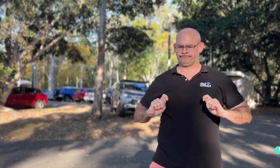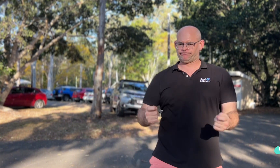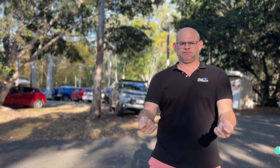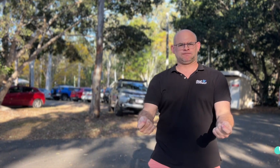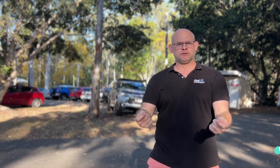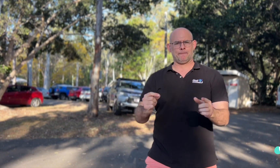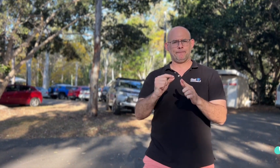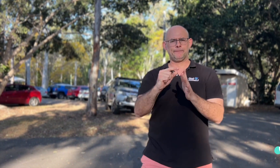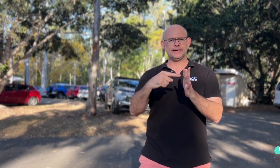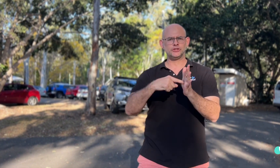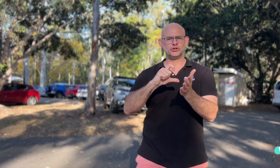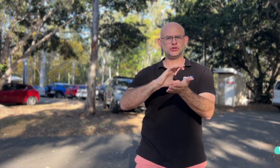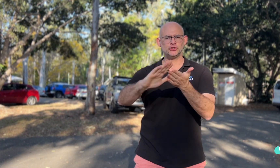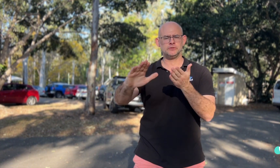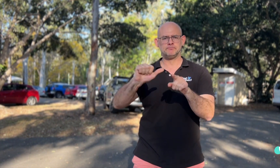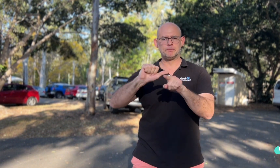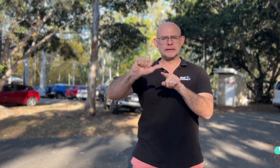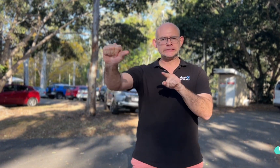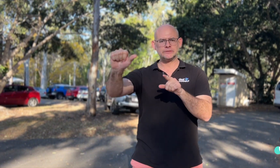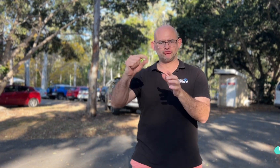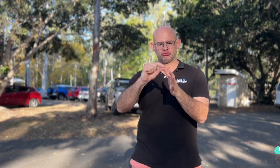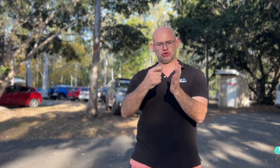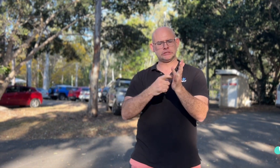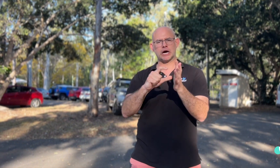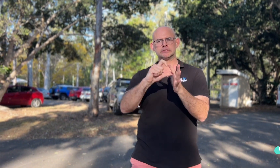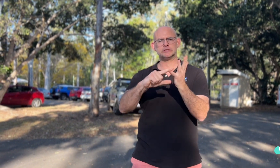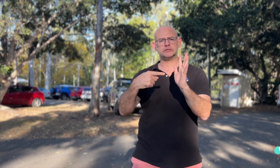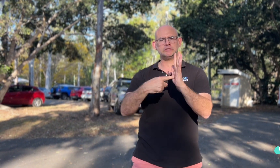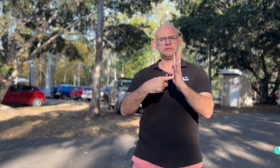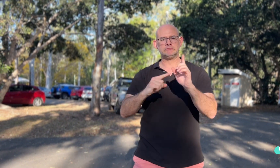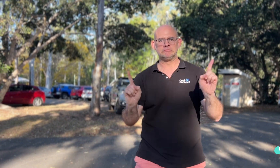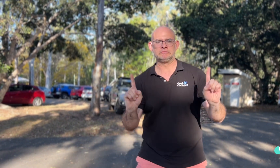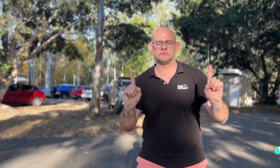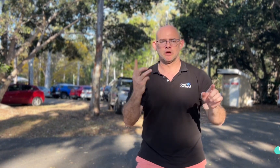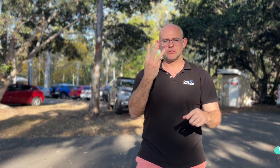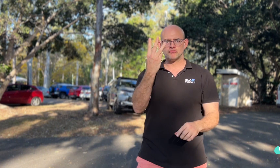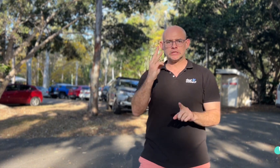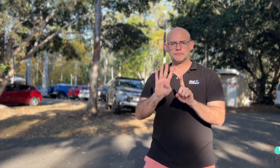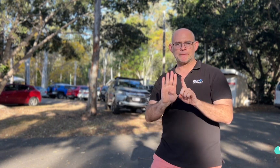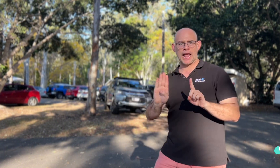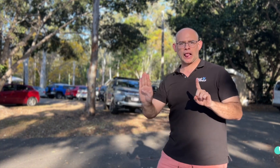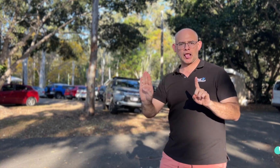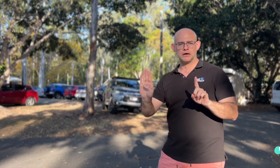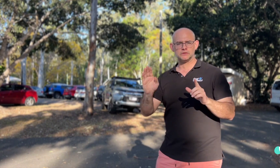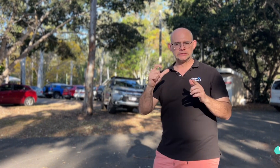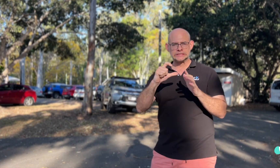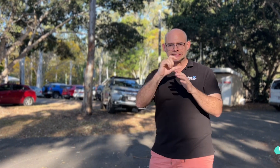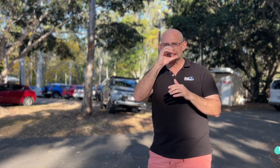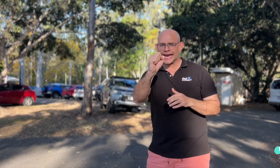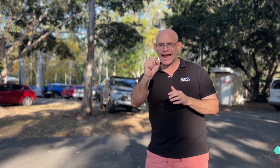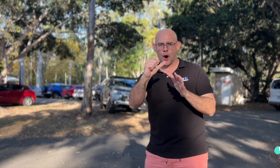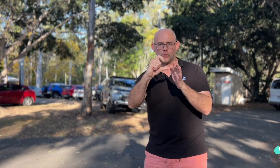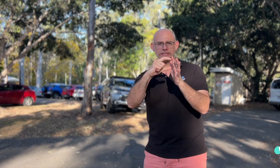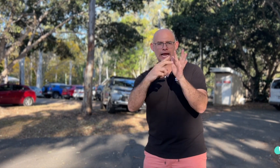and then the students pitched their best product to a panel of three called the Dingo Den.